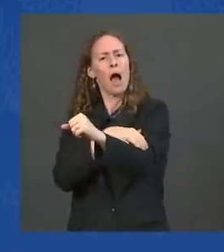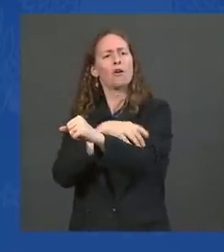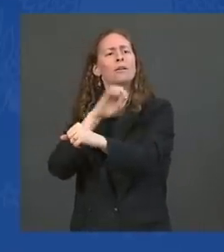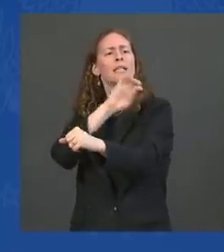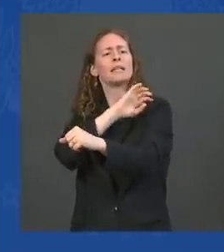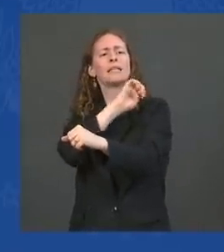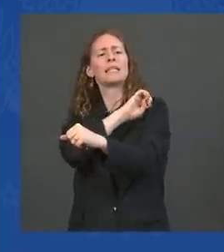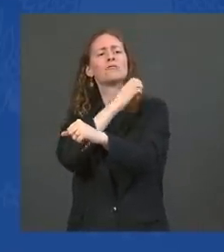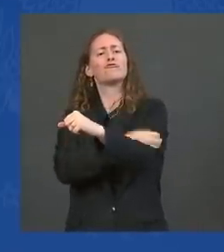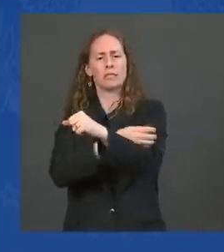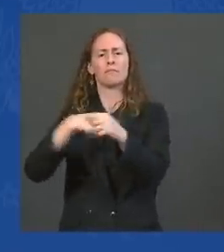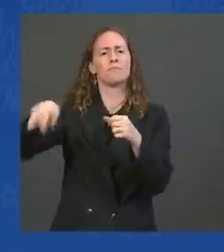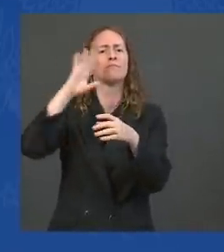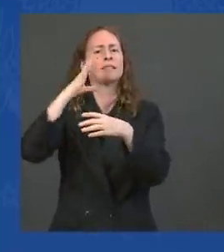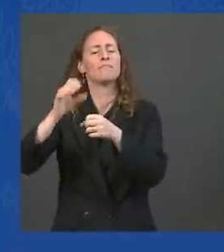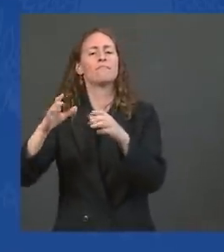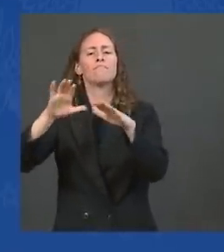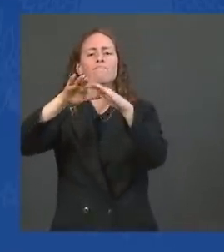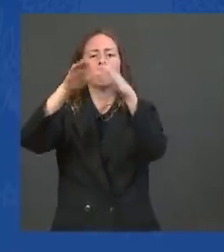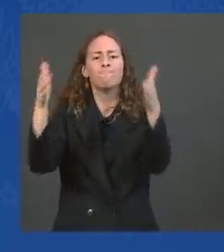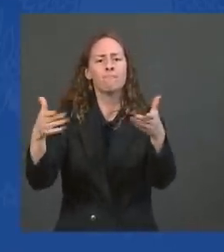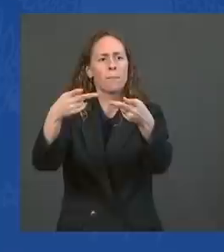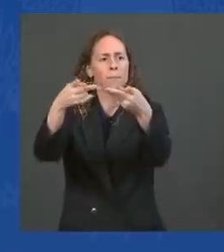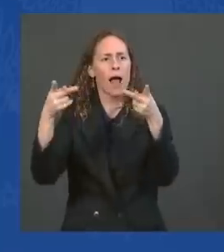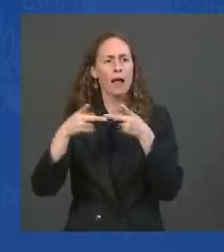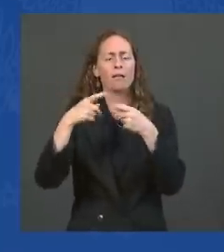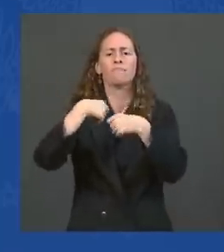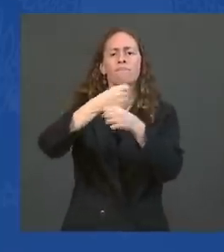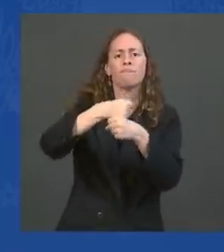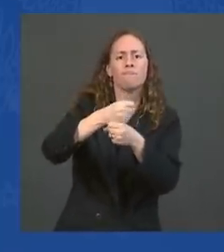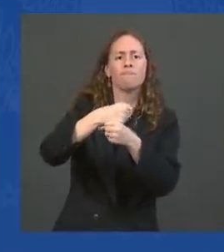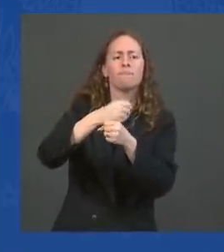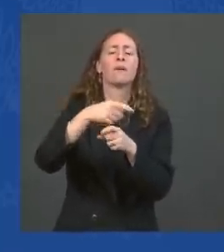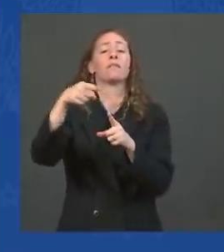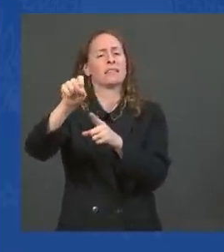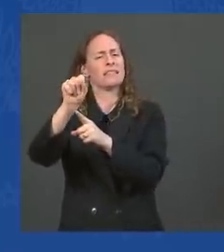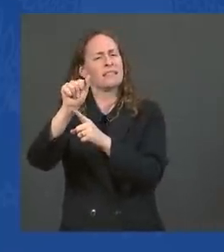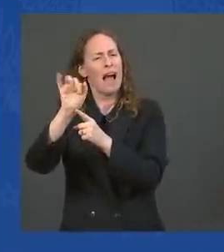And the United States and the UK have been operating nuclear- powered submarines for decades.